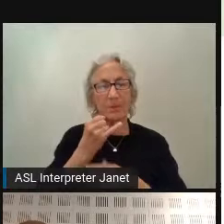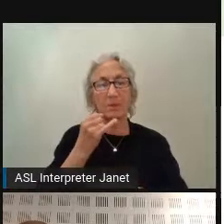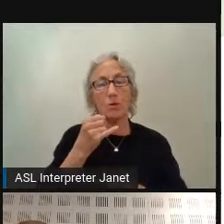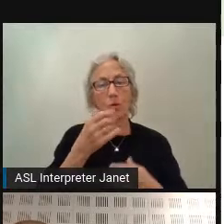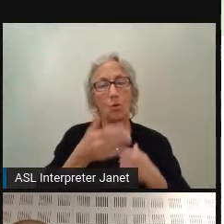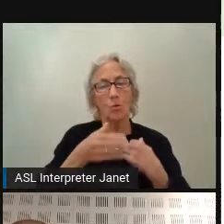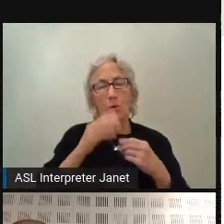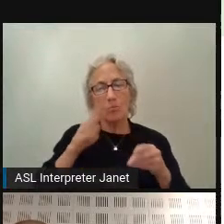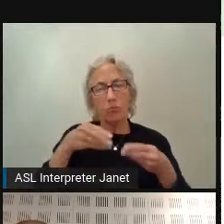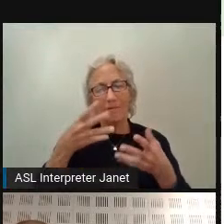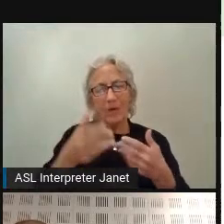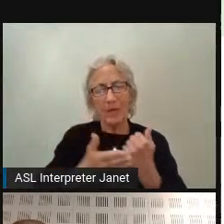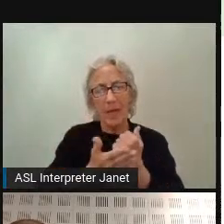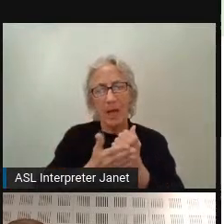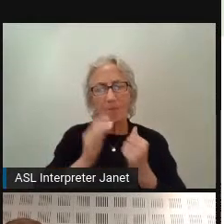What we do is provide